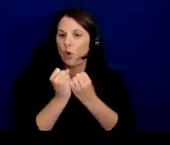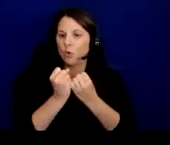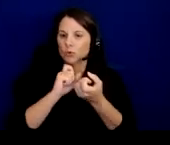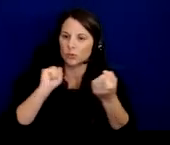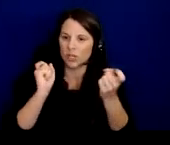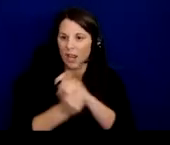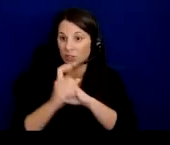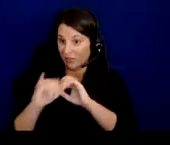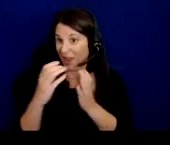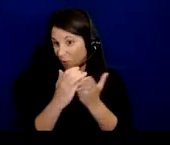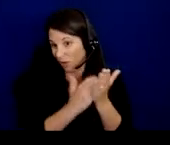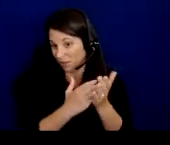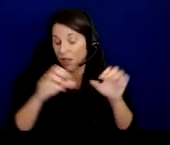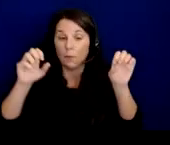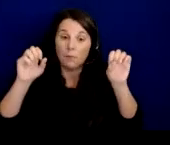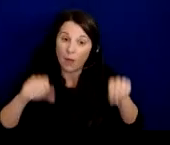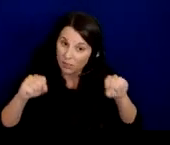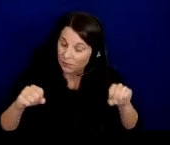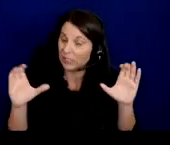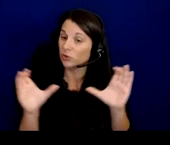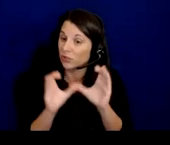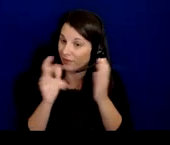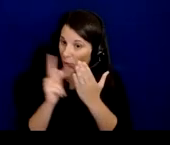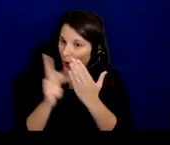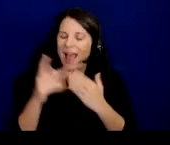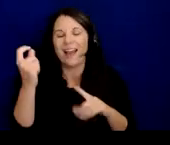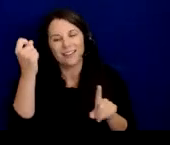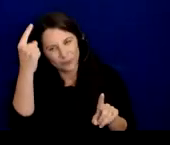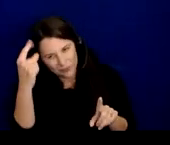I know the creation of a course and a creation of a certificate program